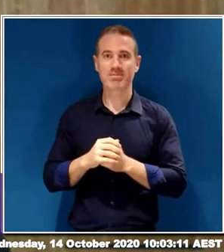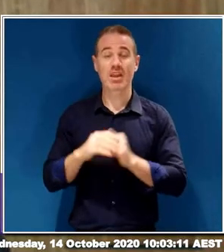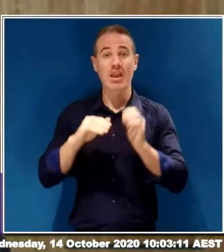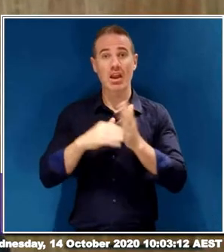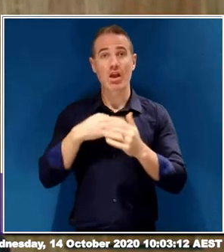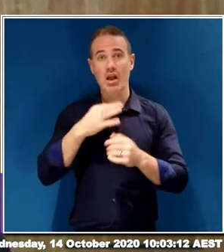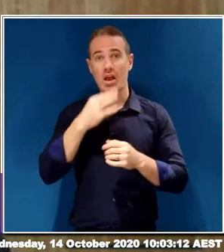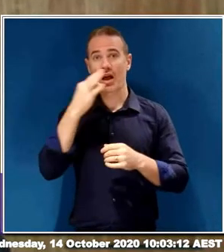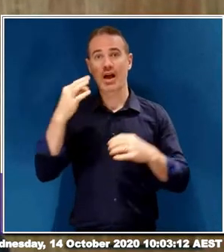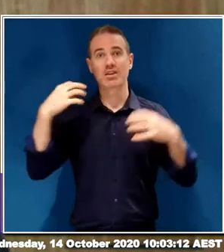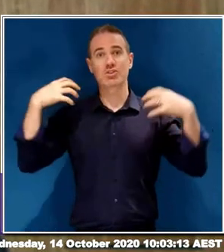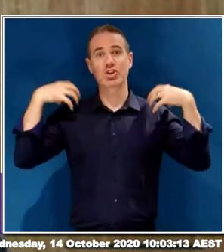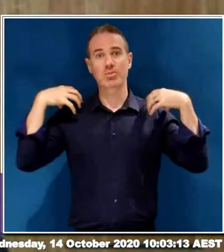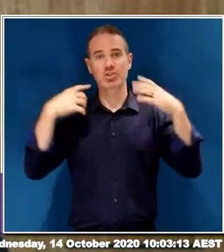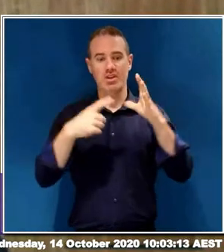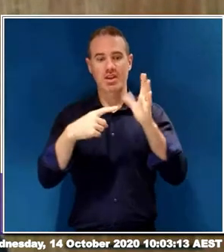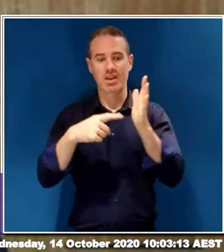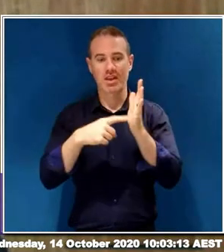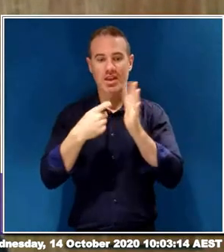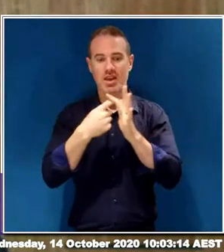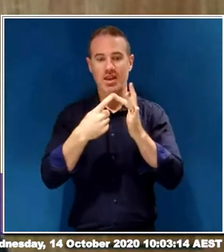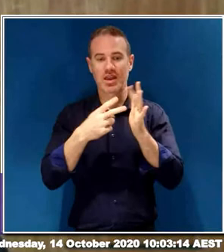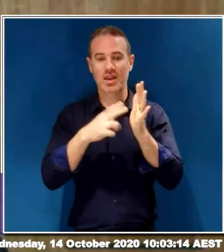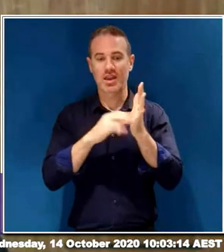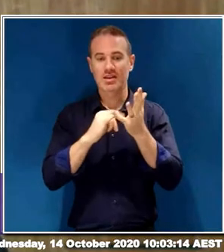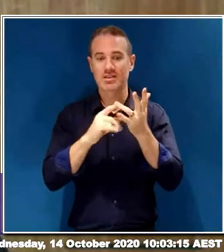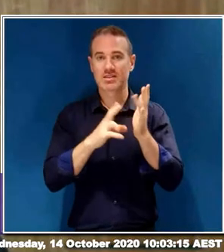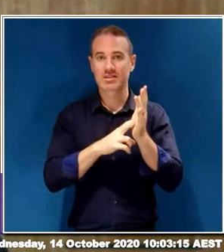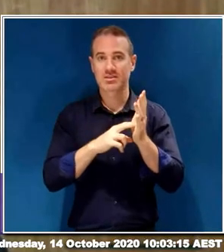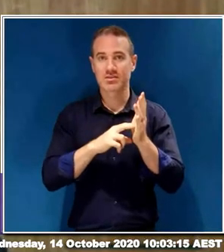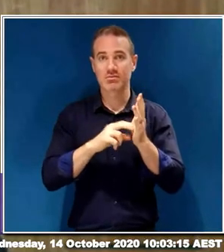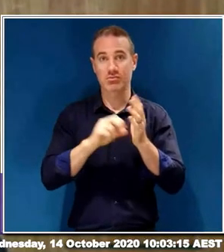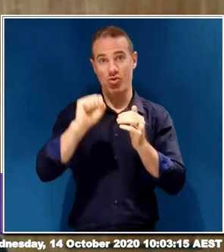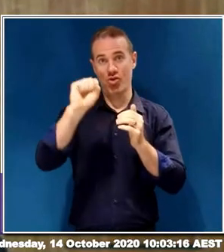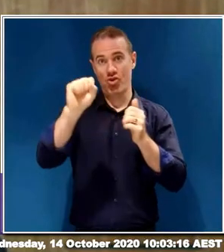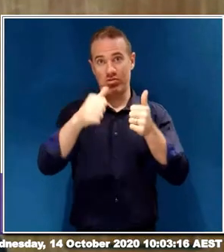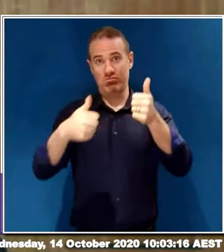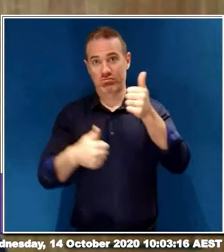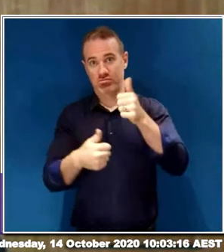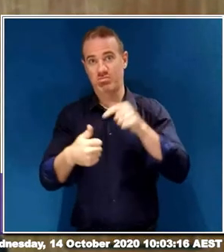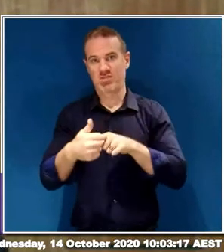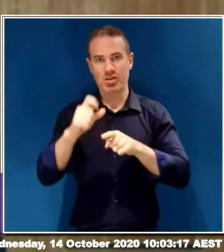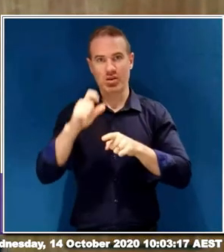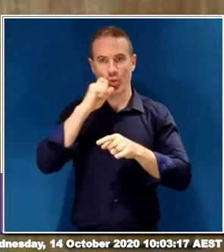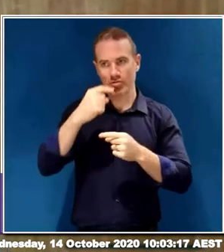to administer the oath. If you wouldn't mind following her instructions. Thank you very much.